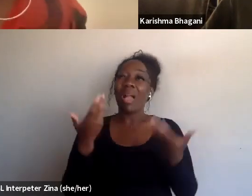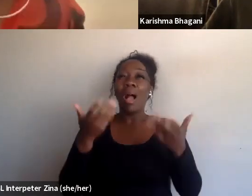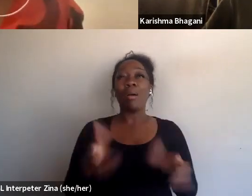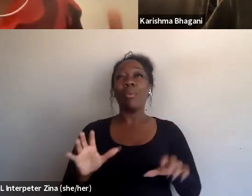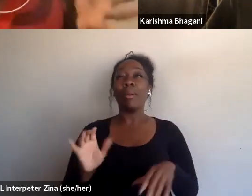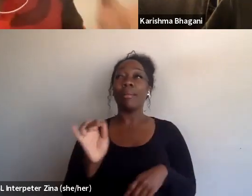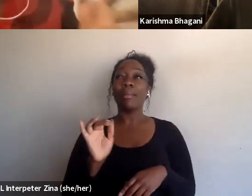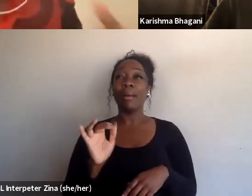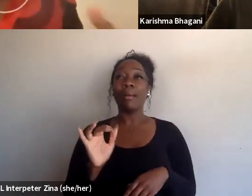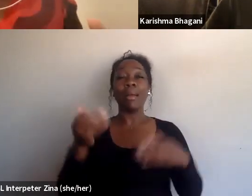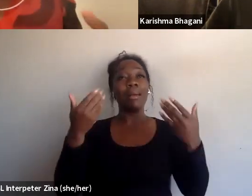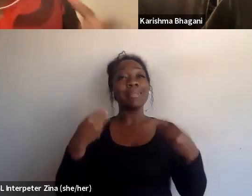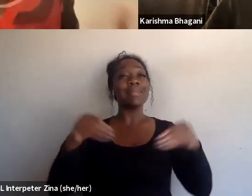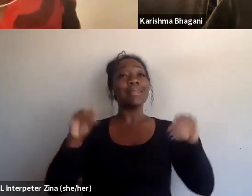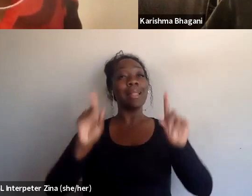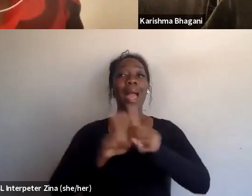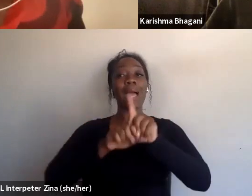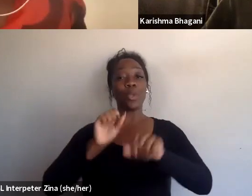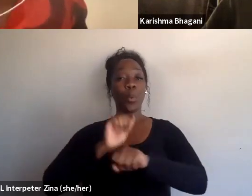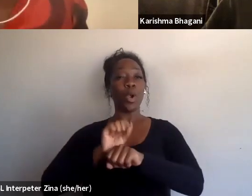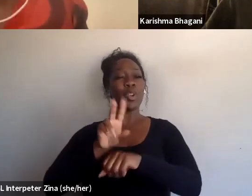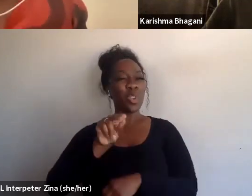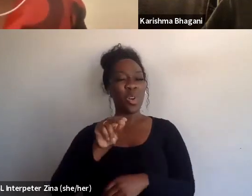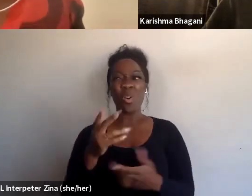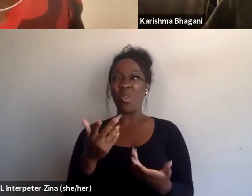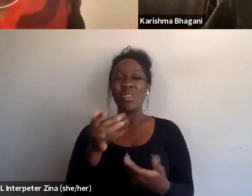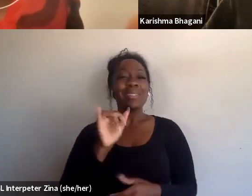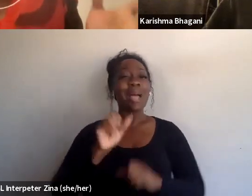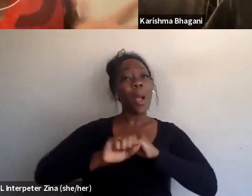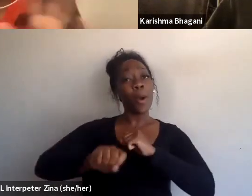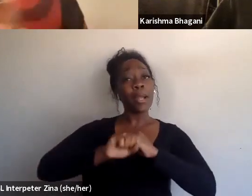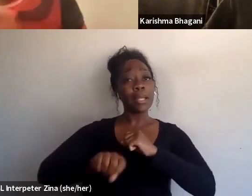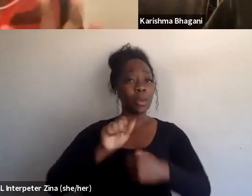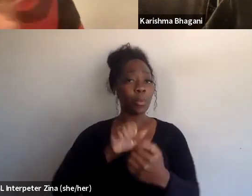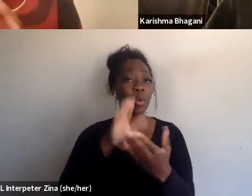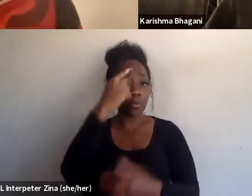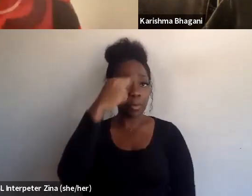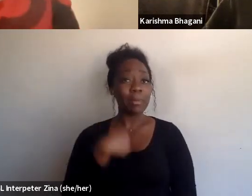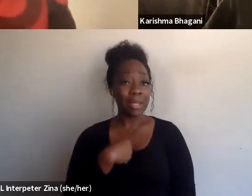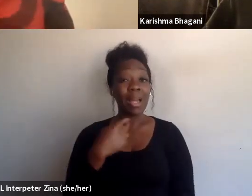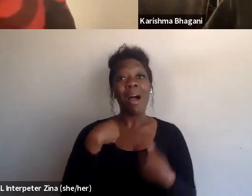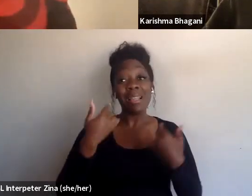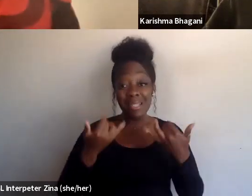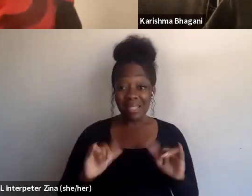You know, for me, it's like a marketing tool. So I'm still saying, hey, this is what I'm interested in,